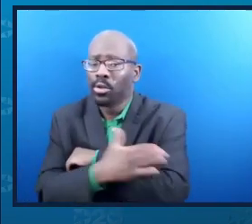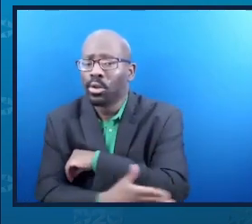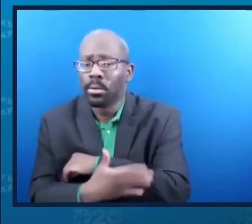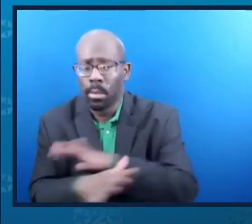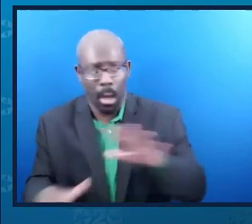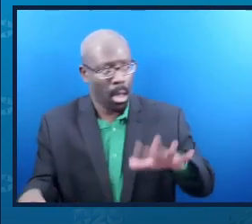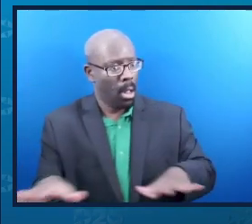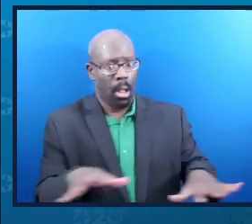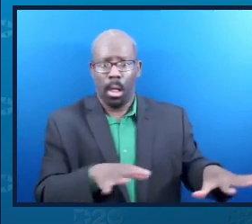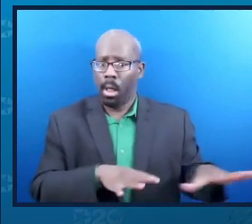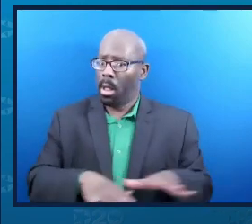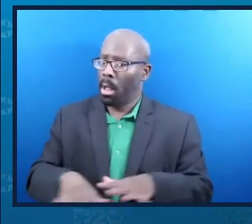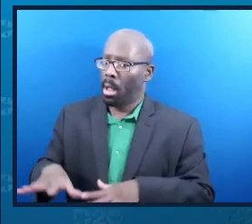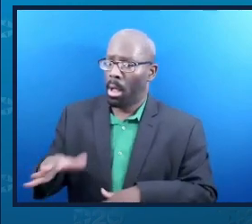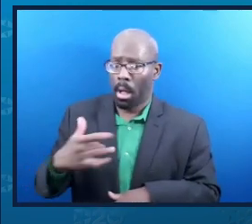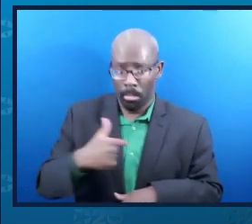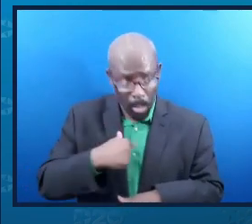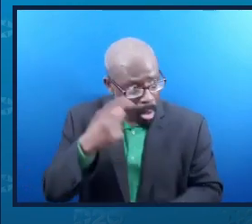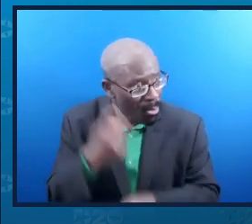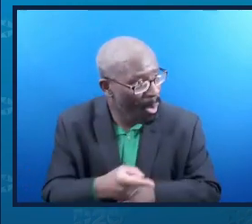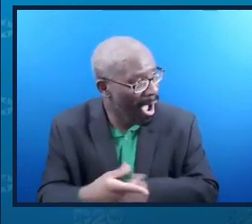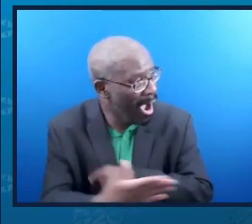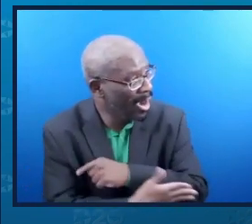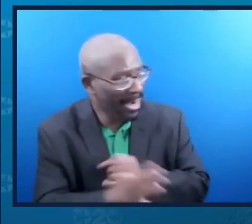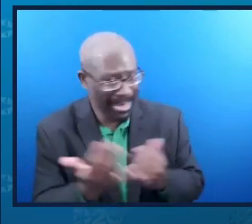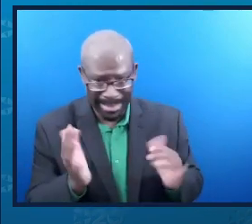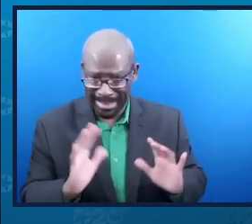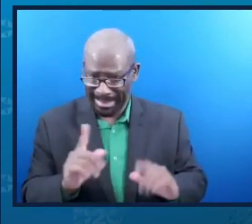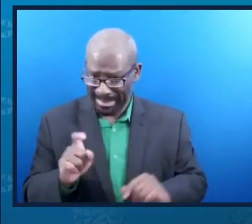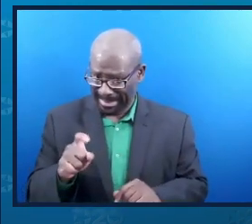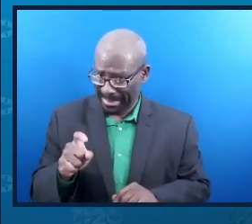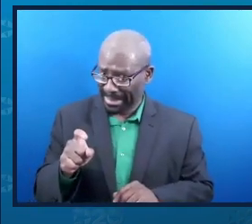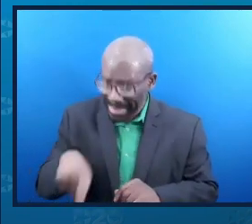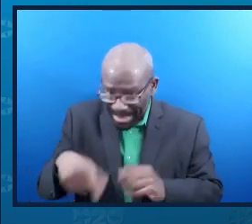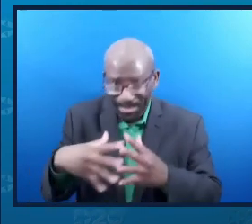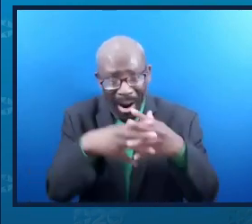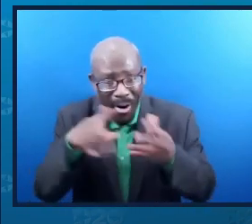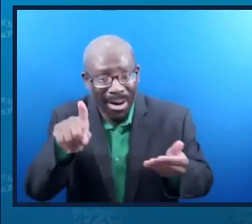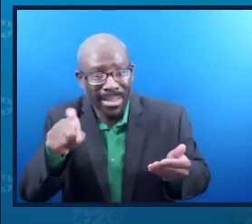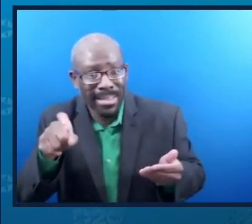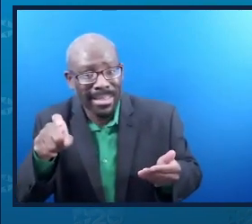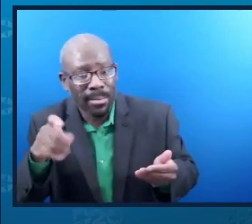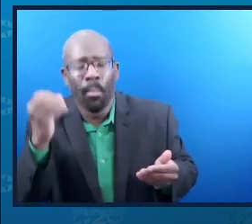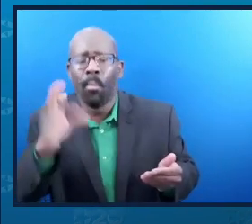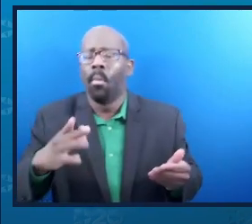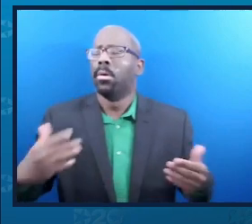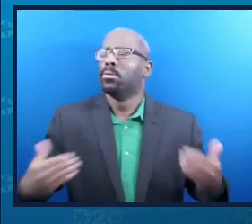STILL A PLACE FOR HIM HERE. WHY A YOUNG PERSON MAY LOOK AT POLITICS RIGHT NOW.